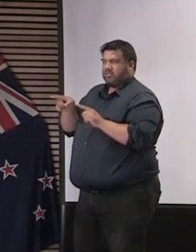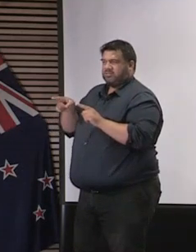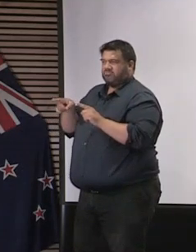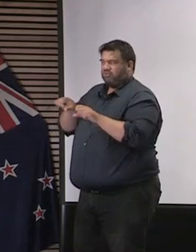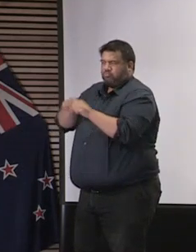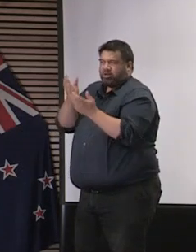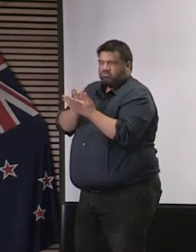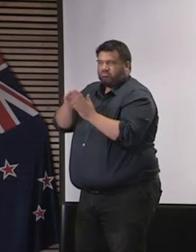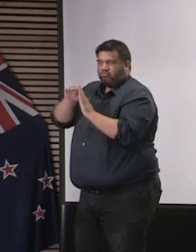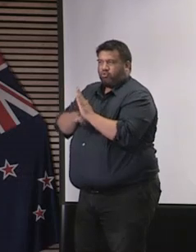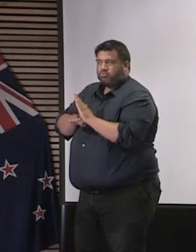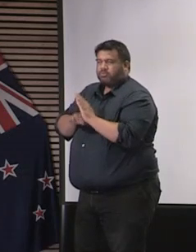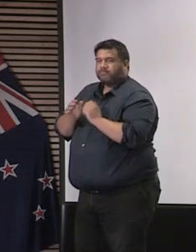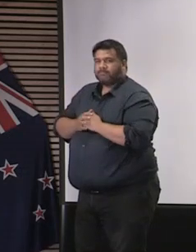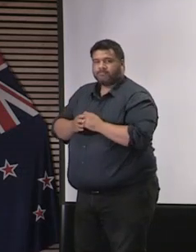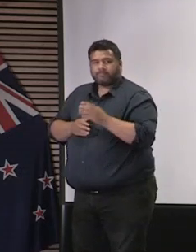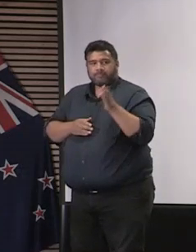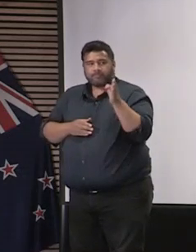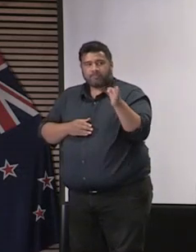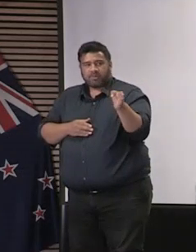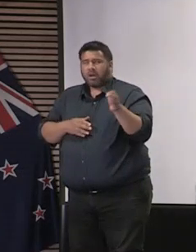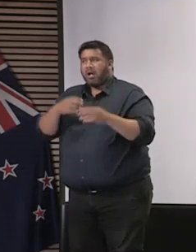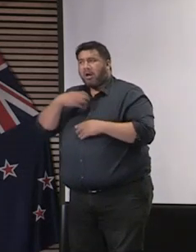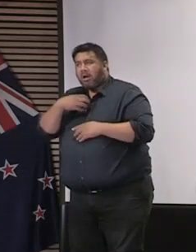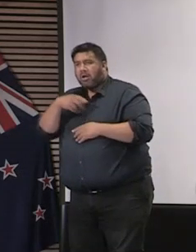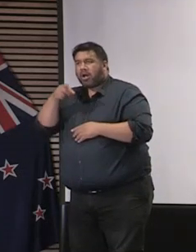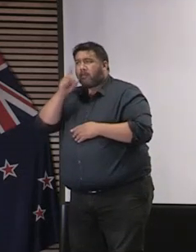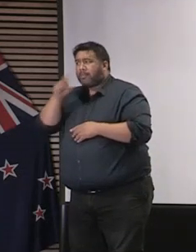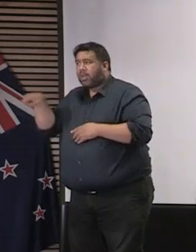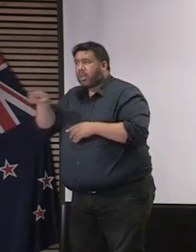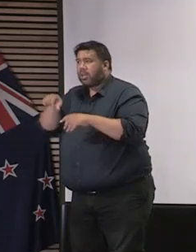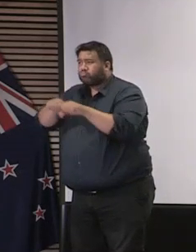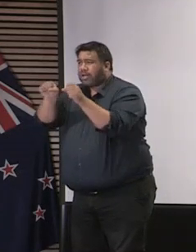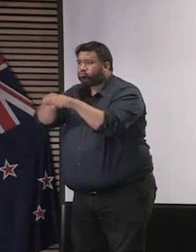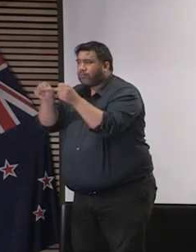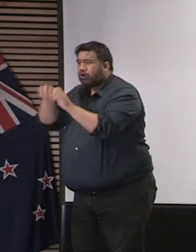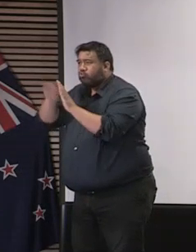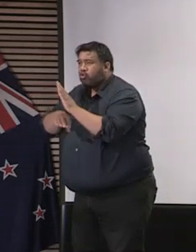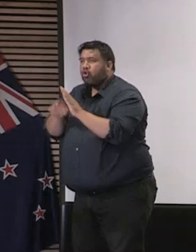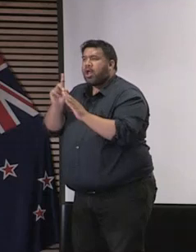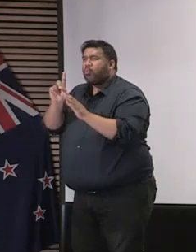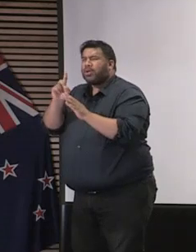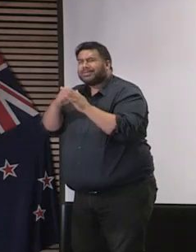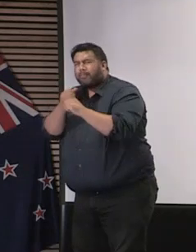things, we're finding things that we are prosecuting, it's well outside the range of what people know is allowed.